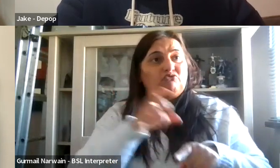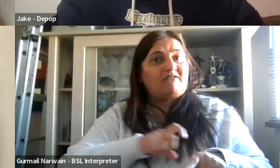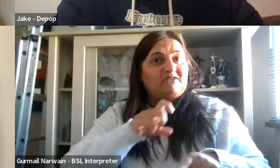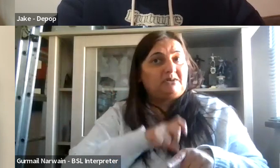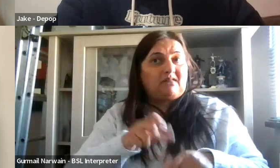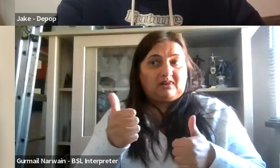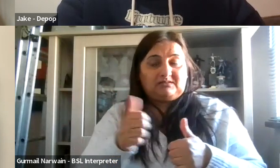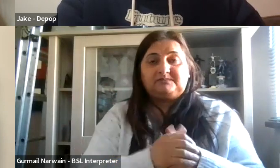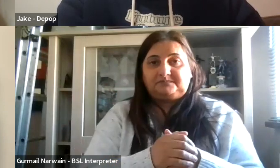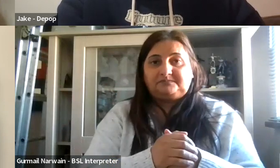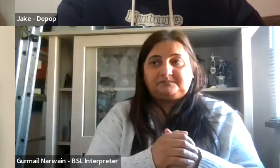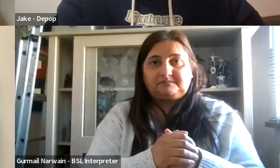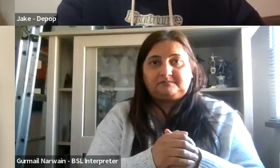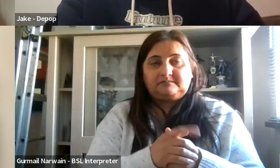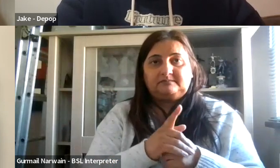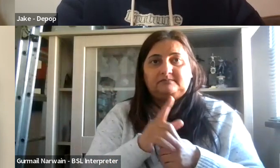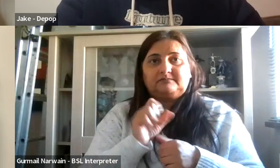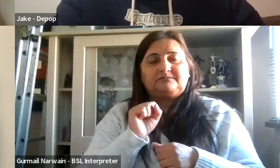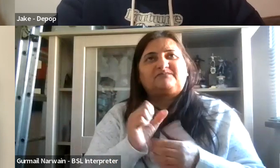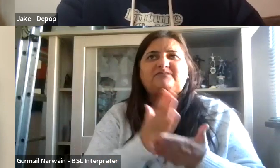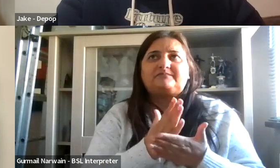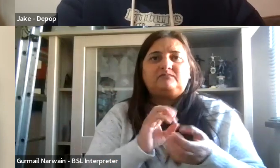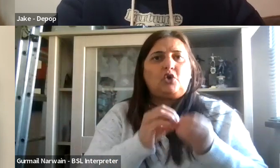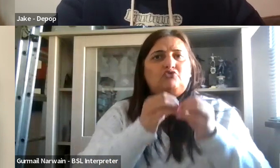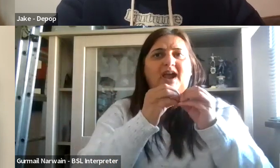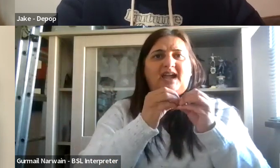But I guess in a create sort of in, I suppose you know, in a creative environment that you're